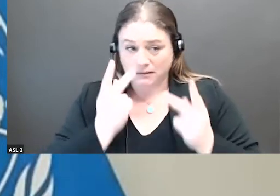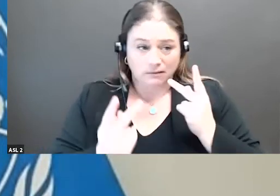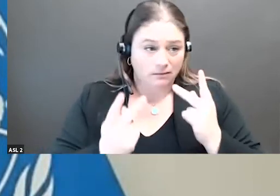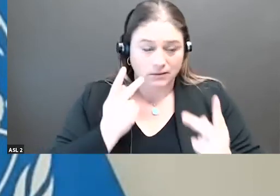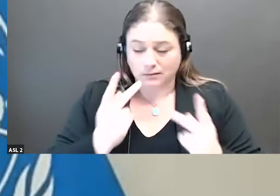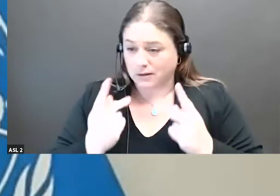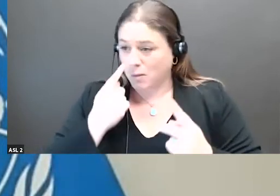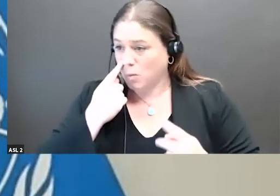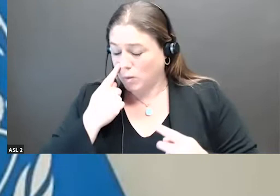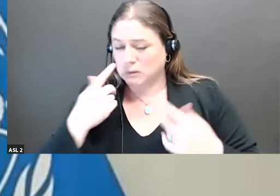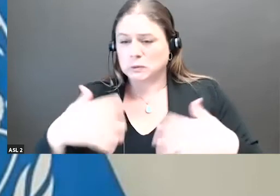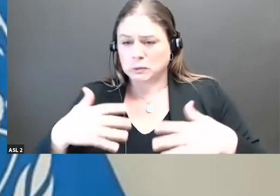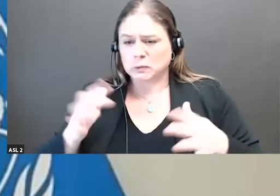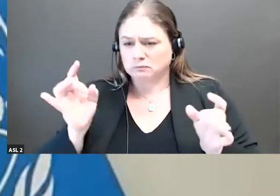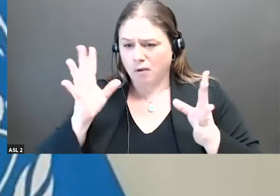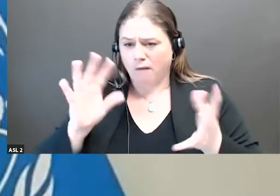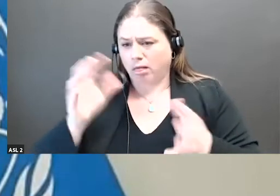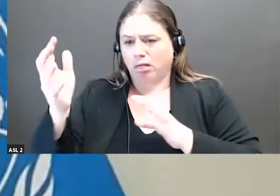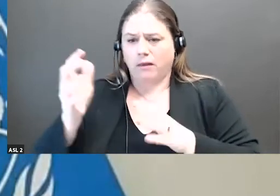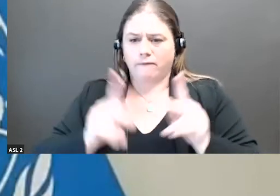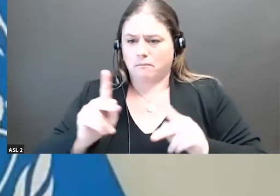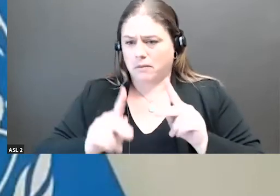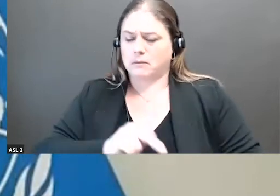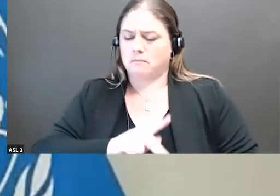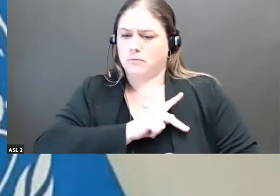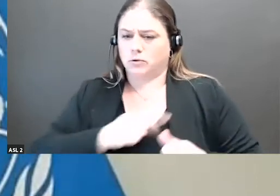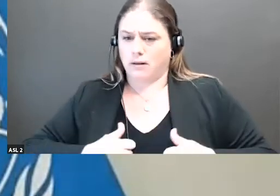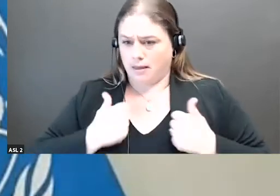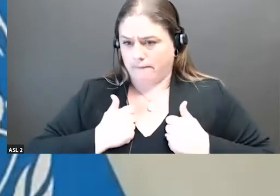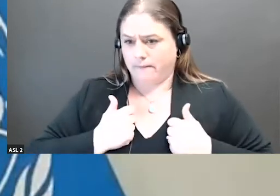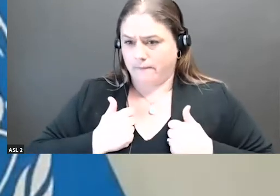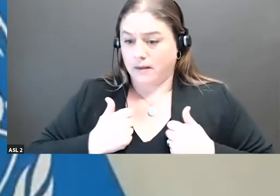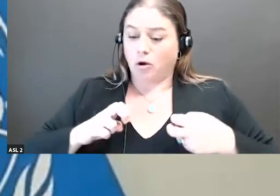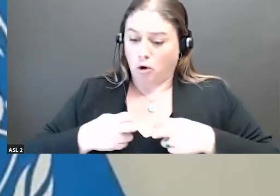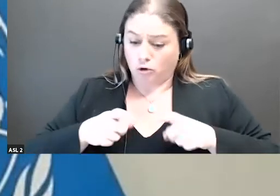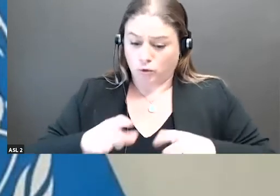always worked and contributed were excluded and they were often consigned to poverty.